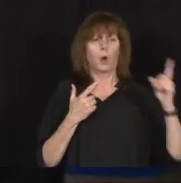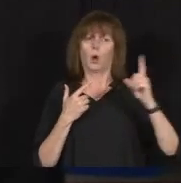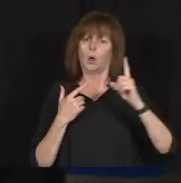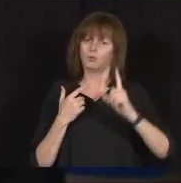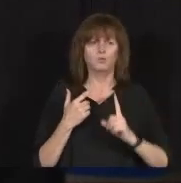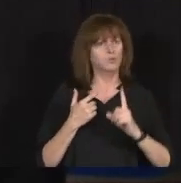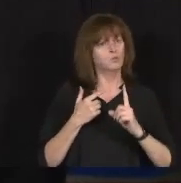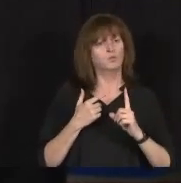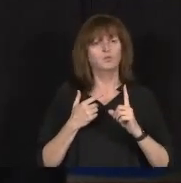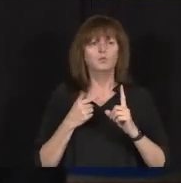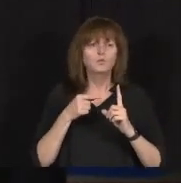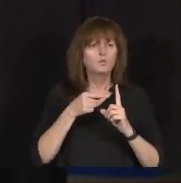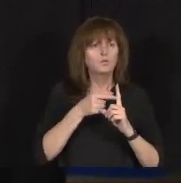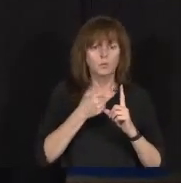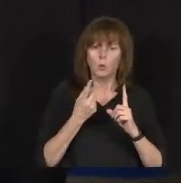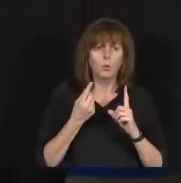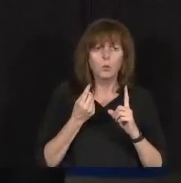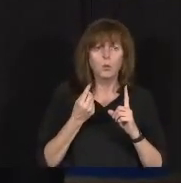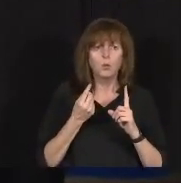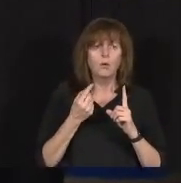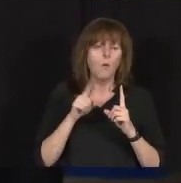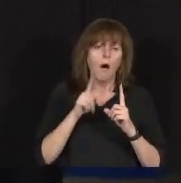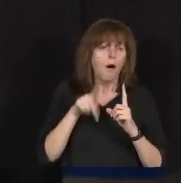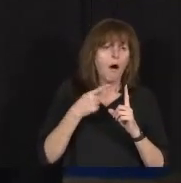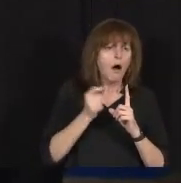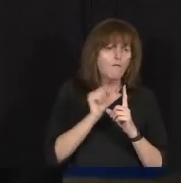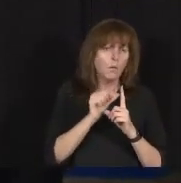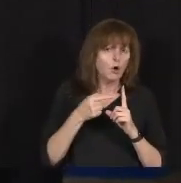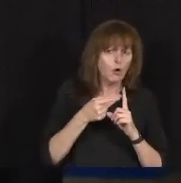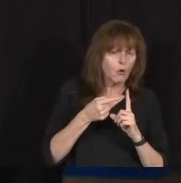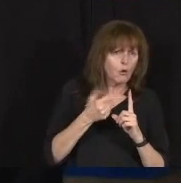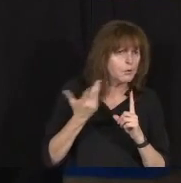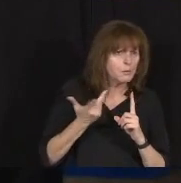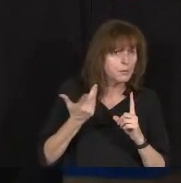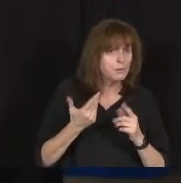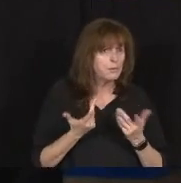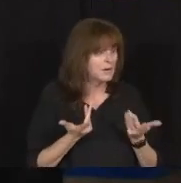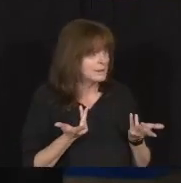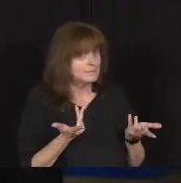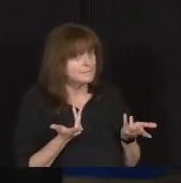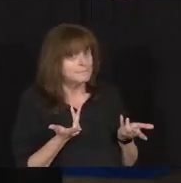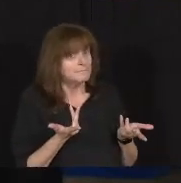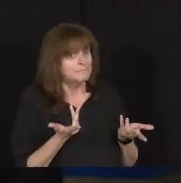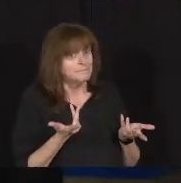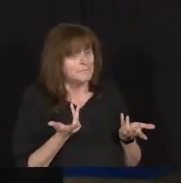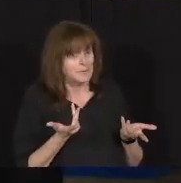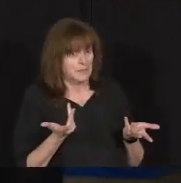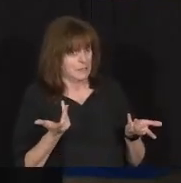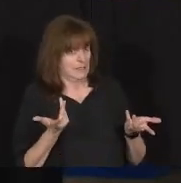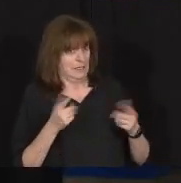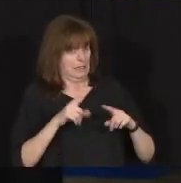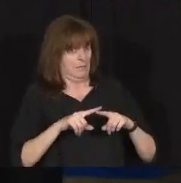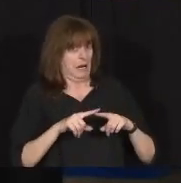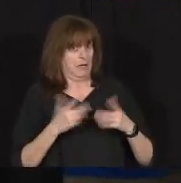COVID-19? S That I would say would really be up to our medical professionals who